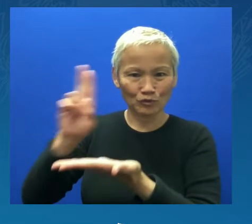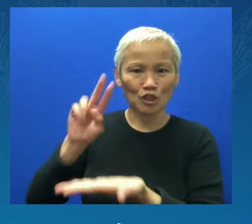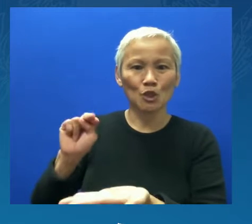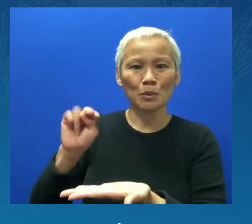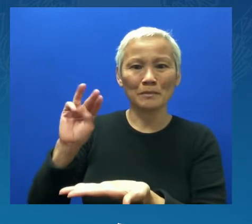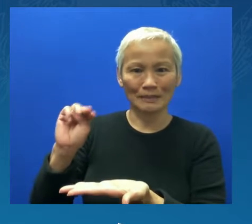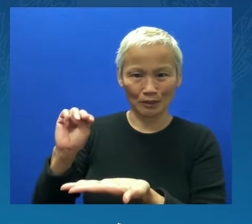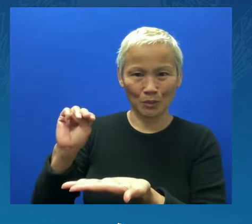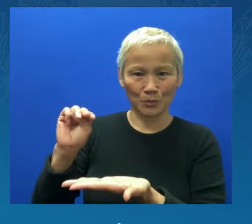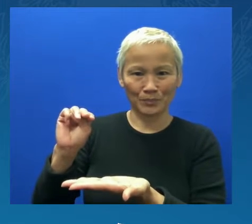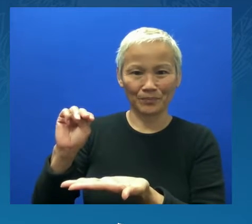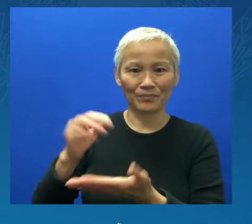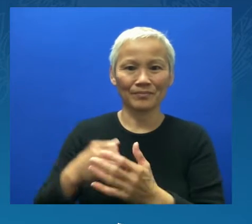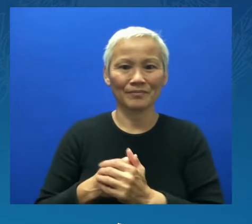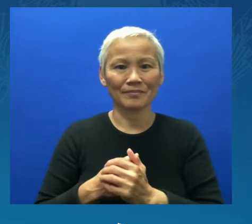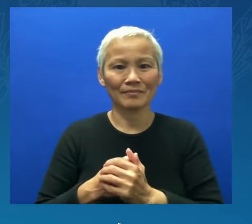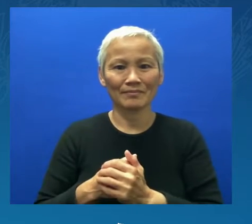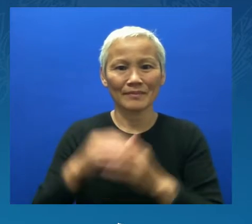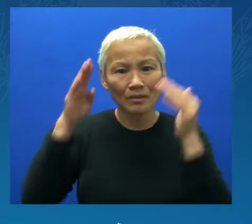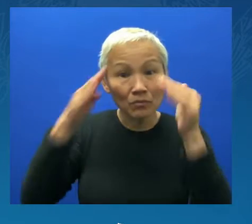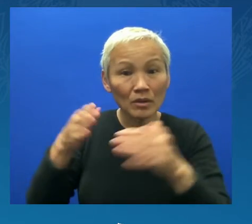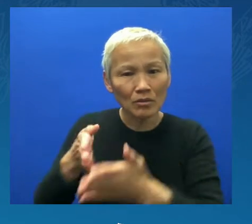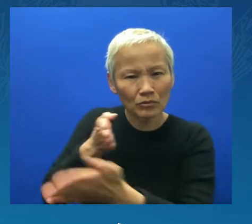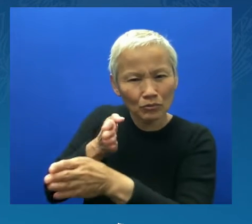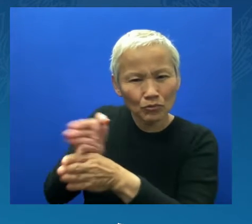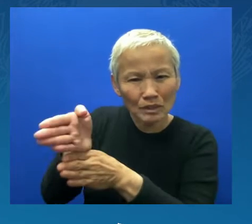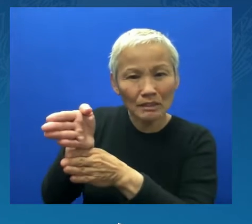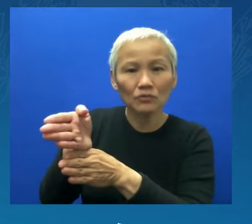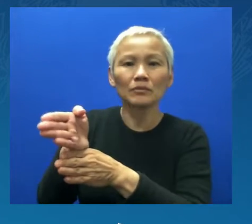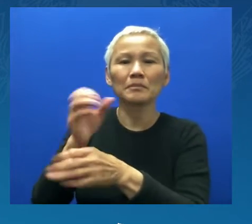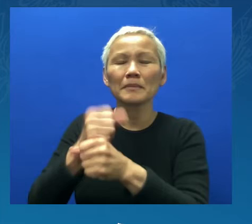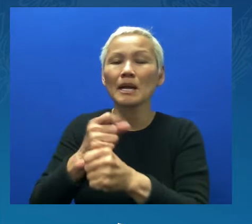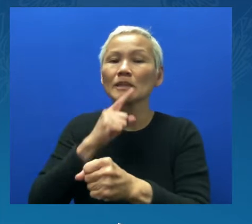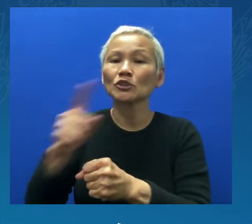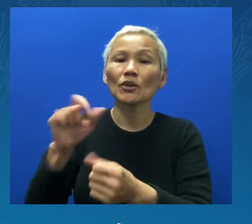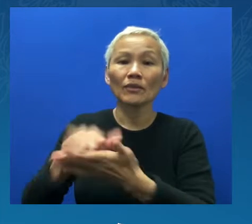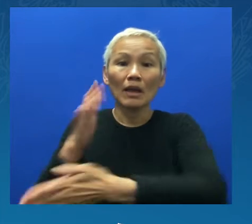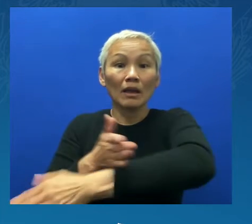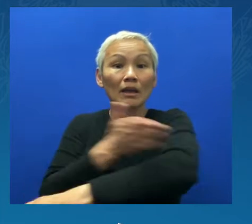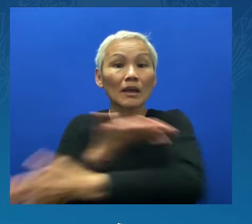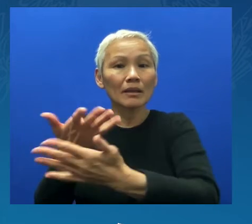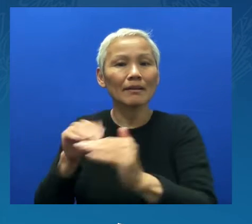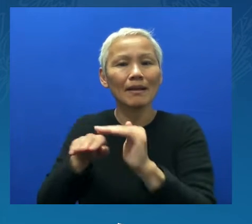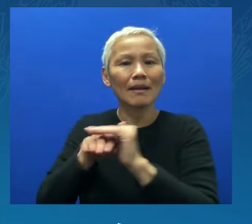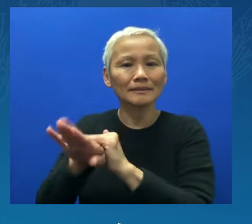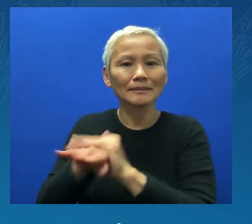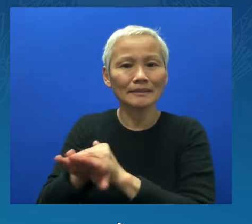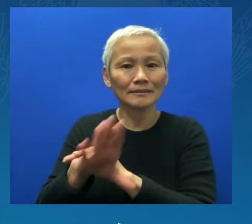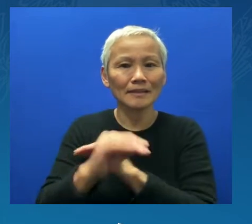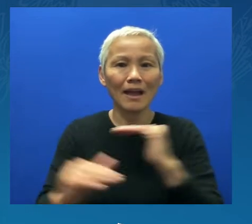on improving access and equity in both family planning and abortion care. We've already welcomed you.